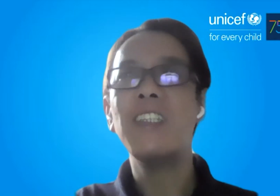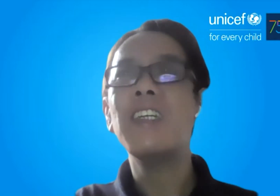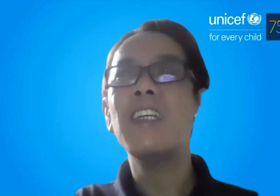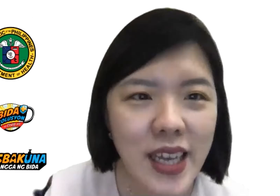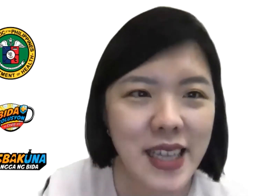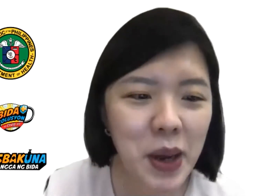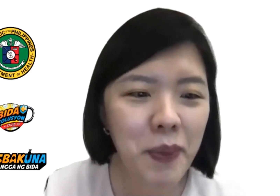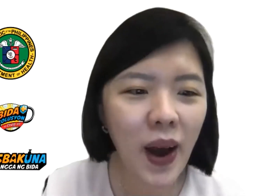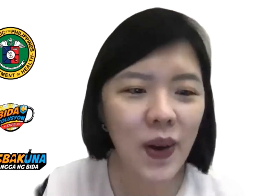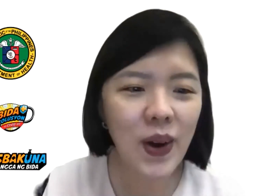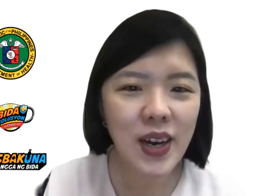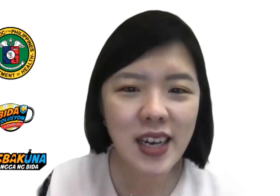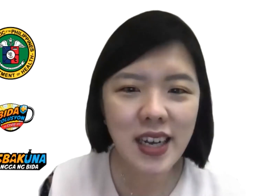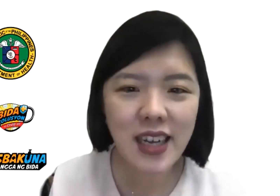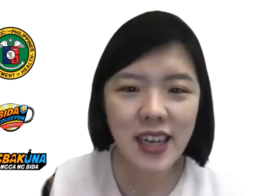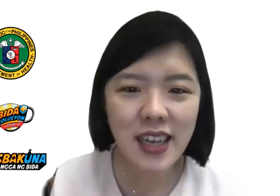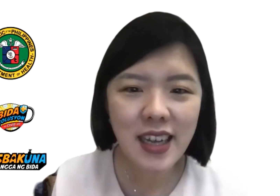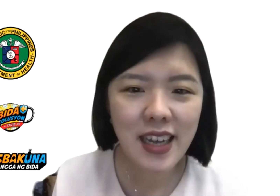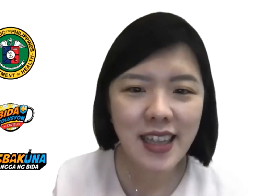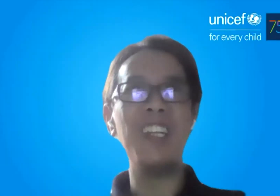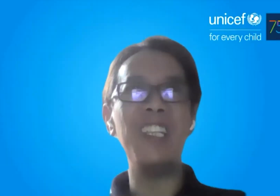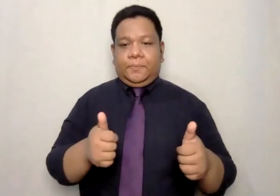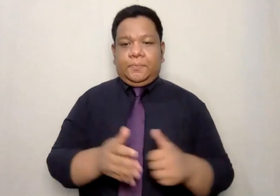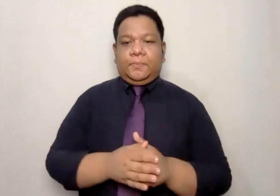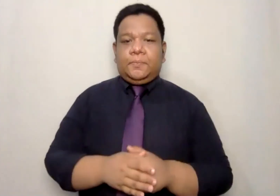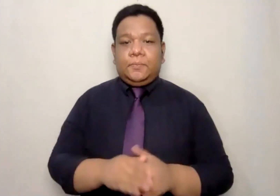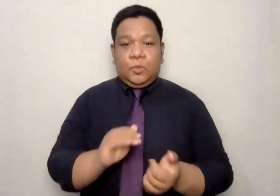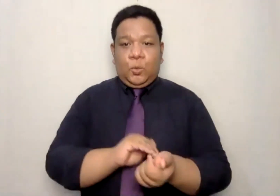Hello. I’m here. Hello Doc Beverly. How are you?